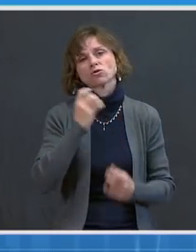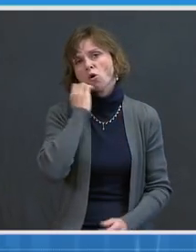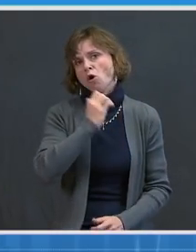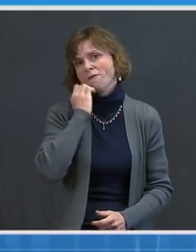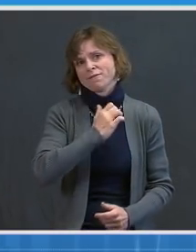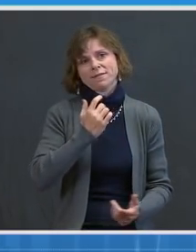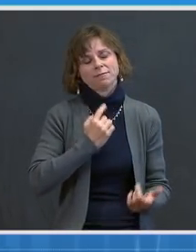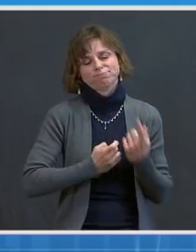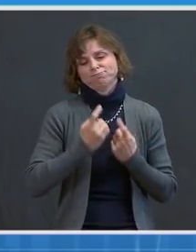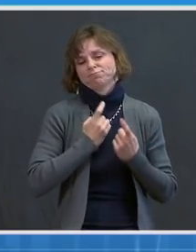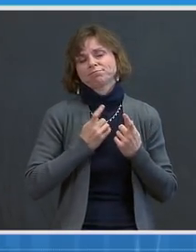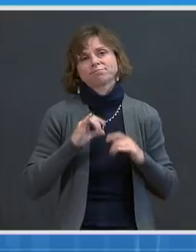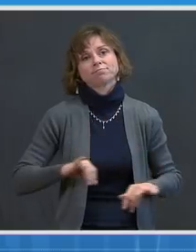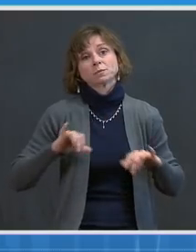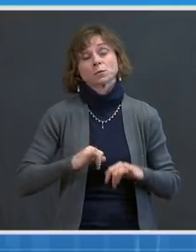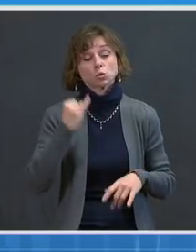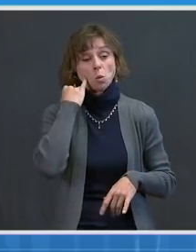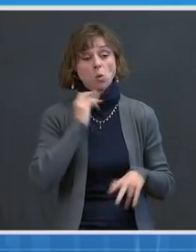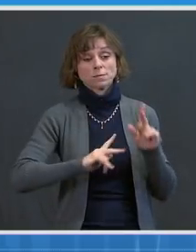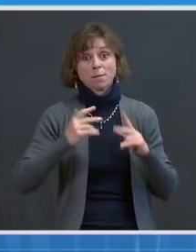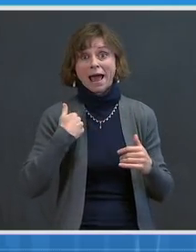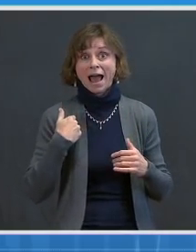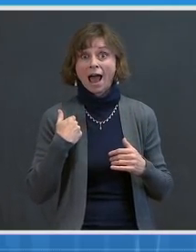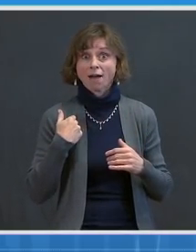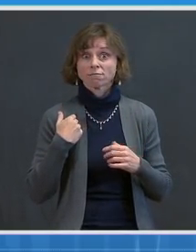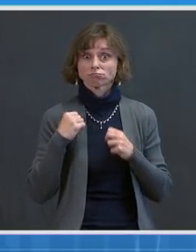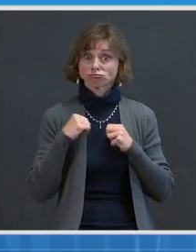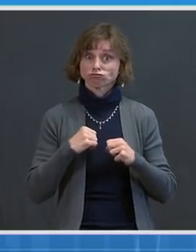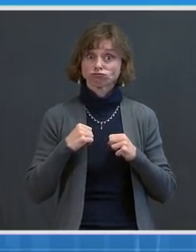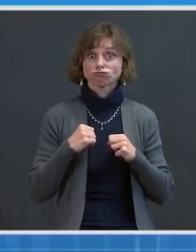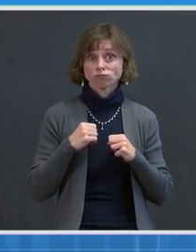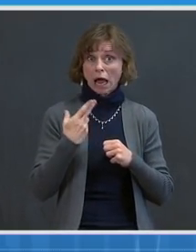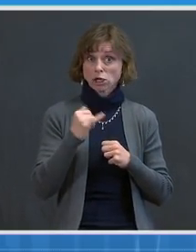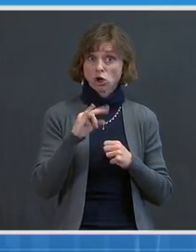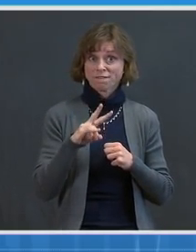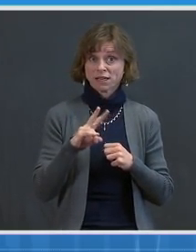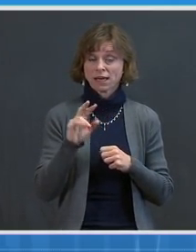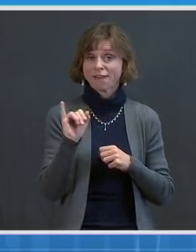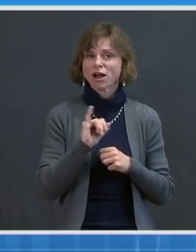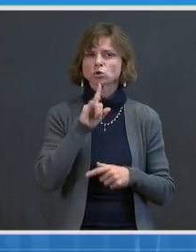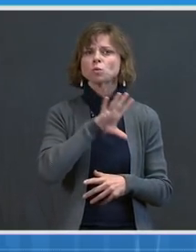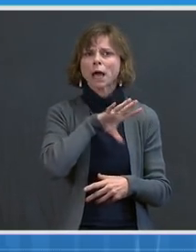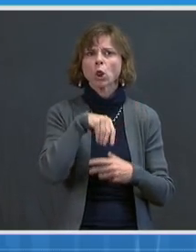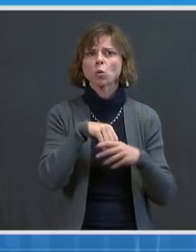People with stable HIV infection are included in the trials, although the data are limited.